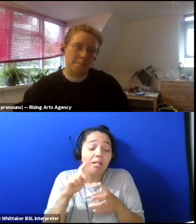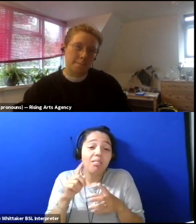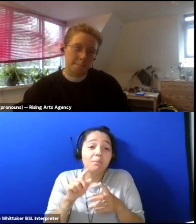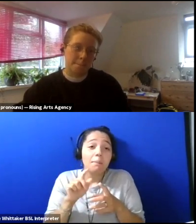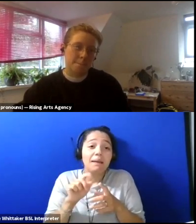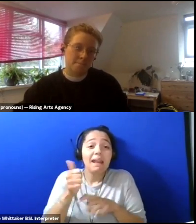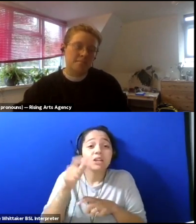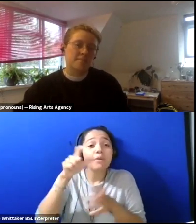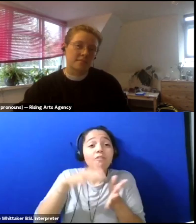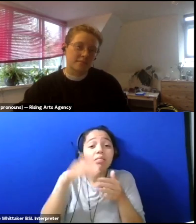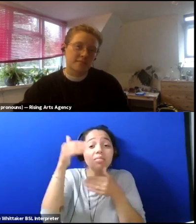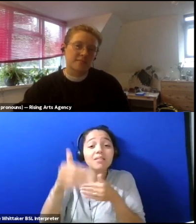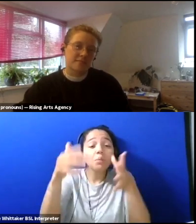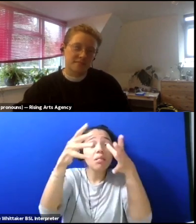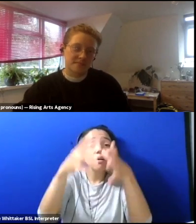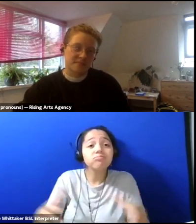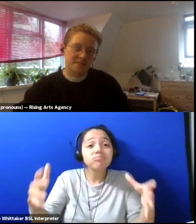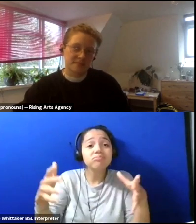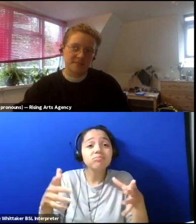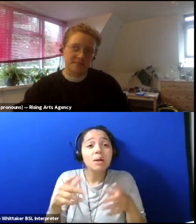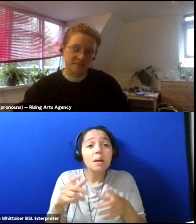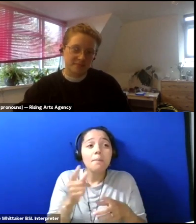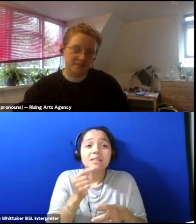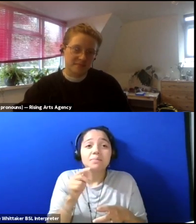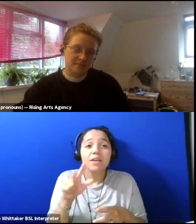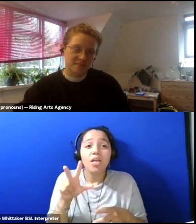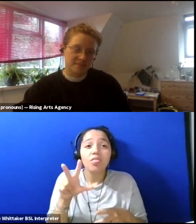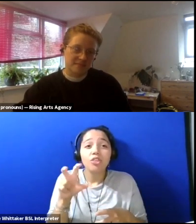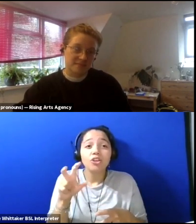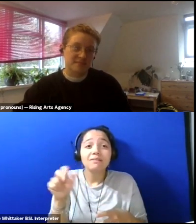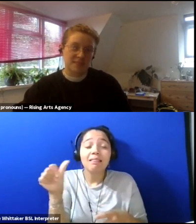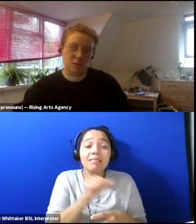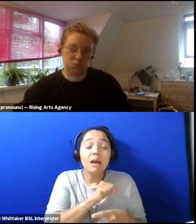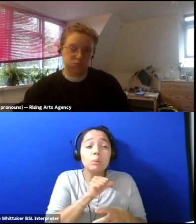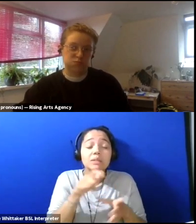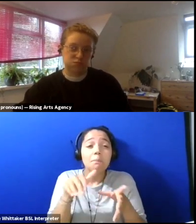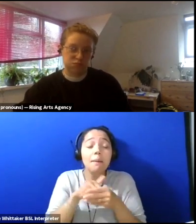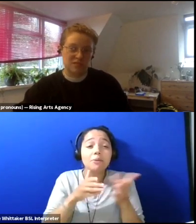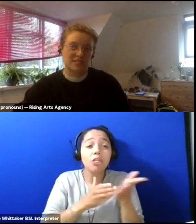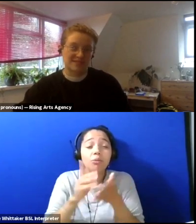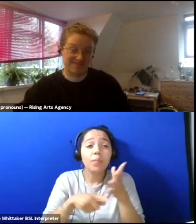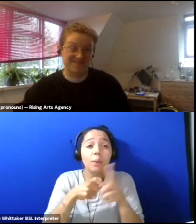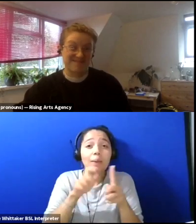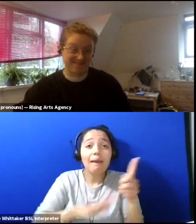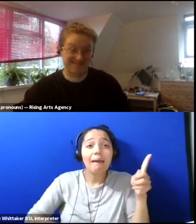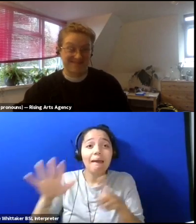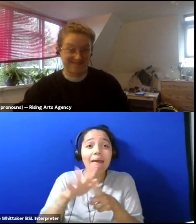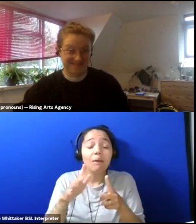in the next 12 months, which will take us to having 13,000 members across the UK, which is pretty, pretty sizable.